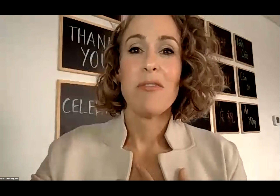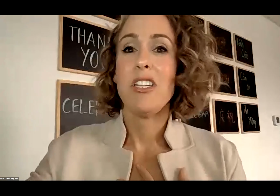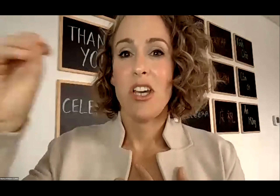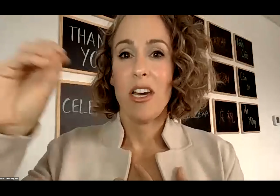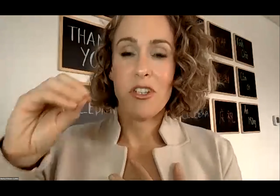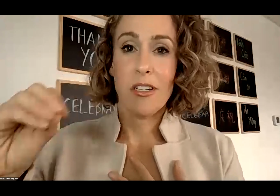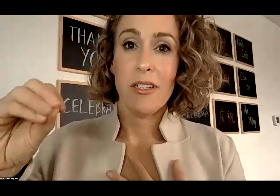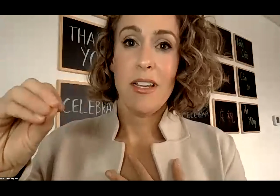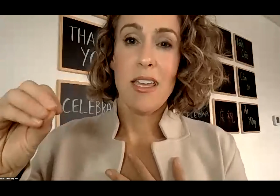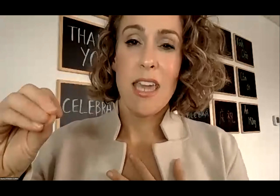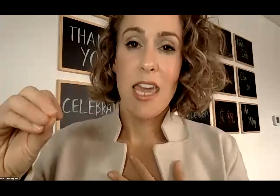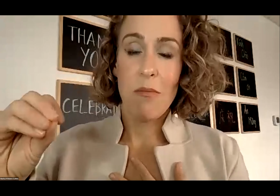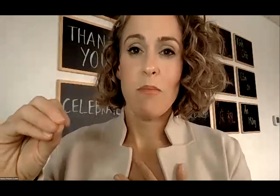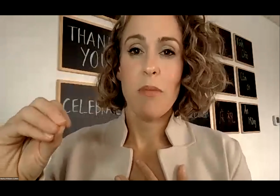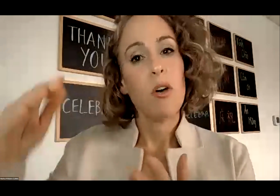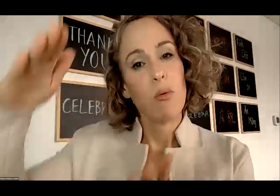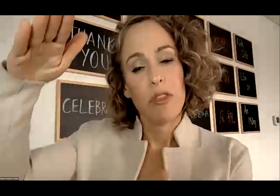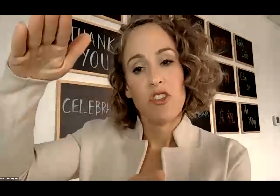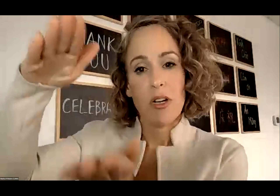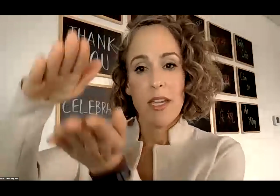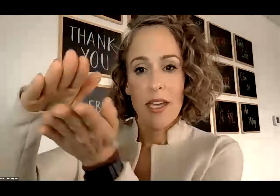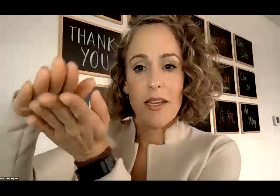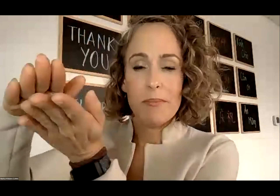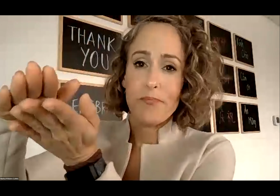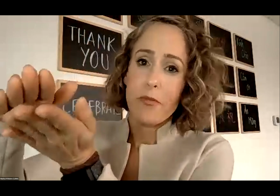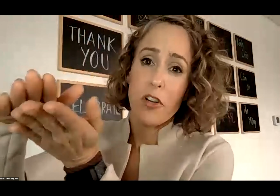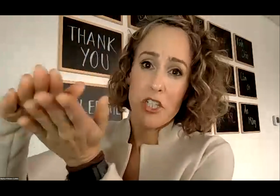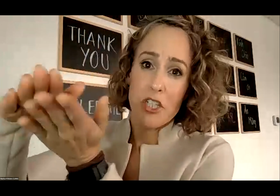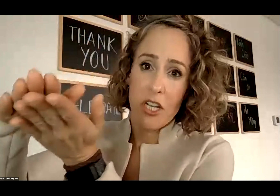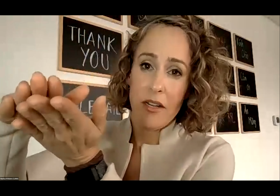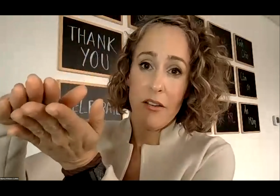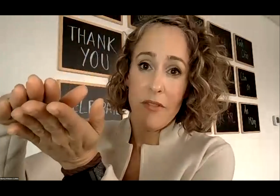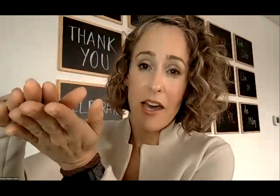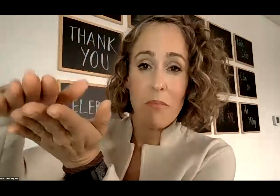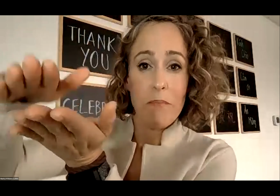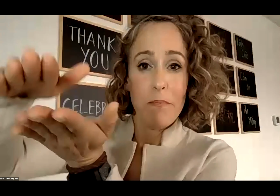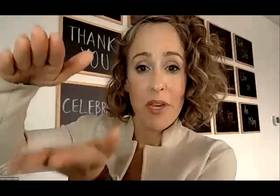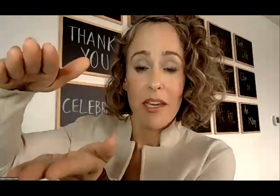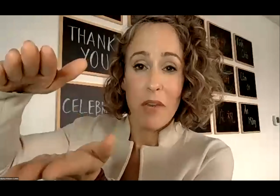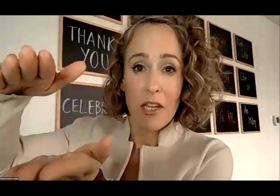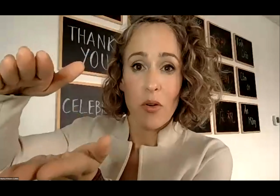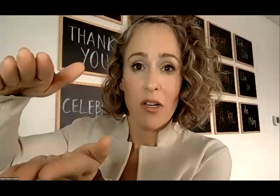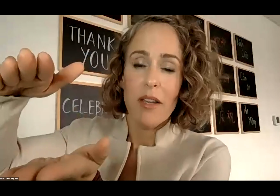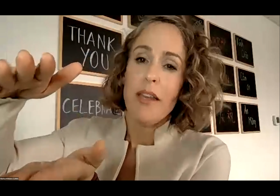of every chapter and came up with a truncated version of that big manual.